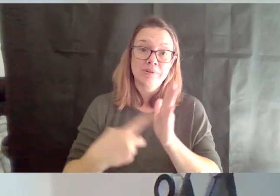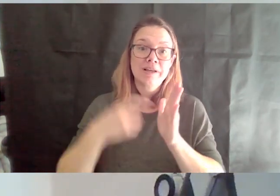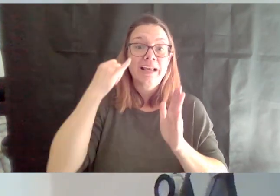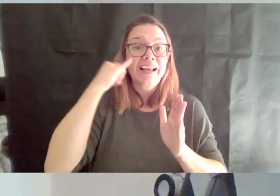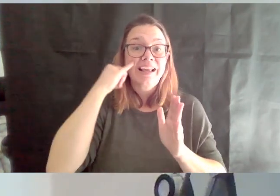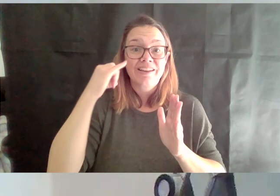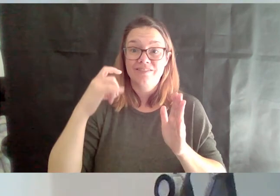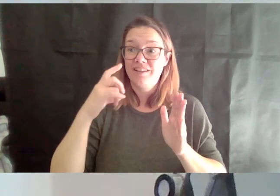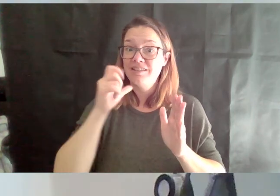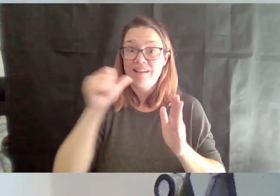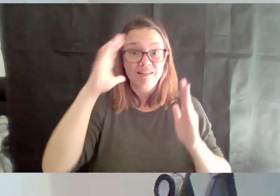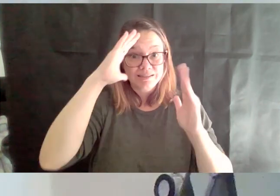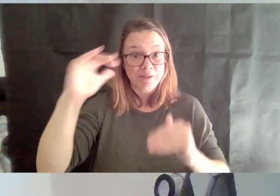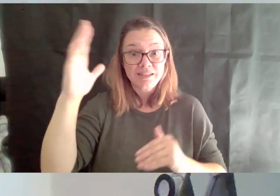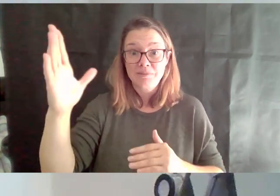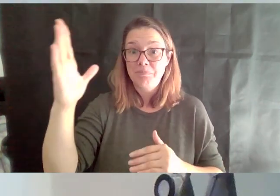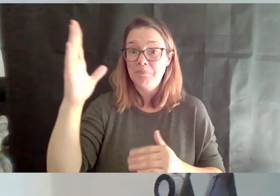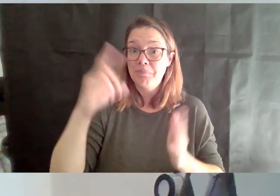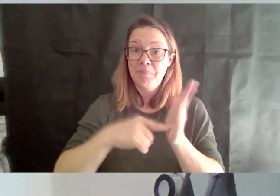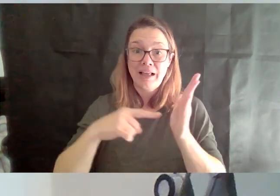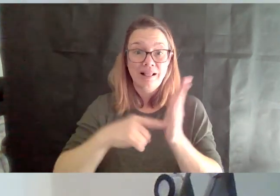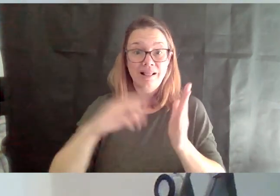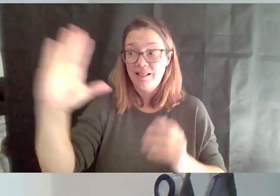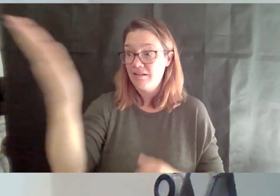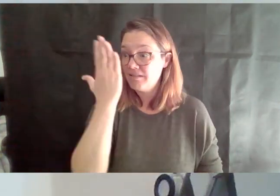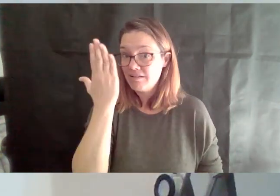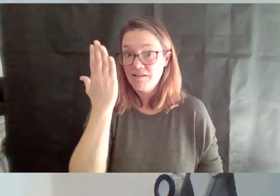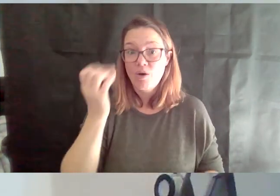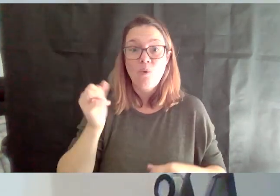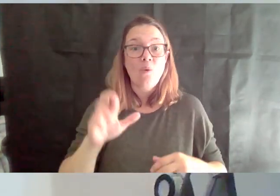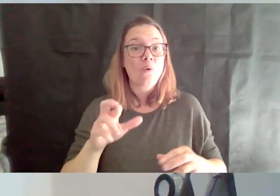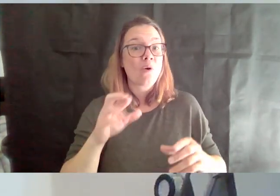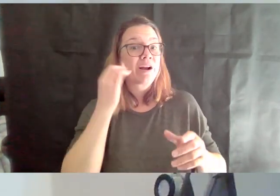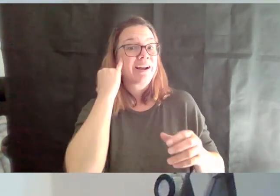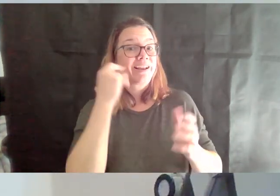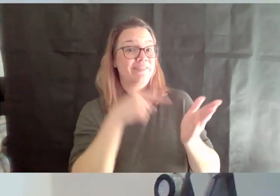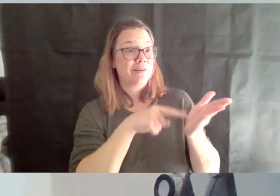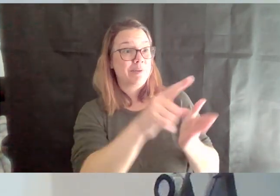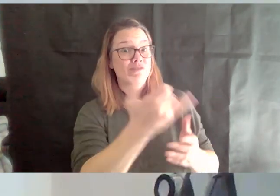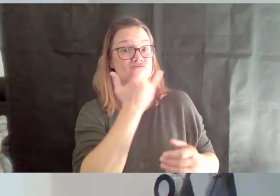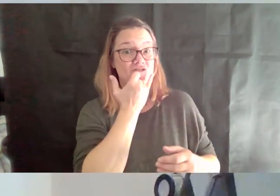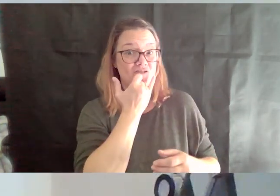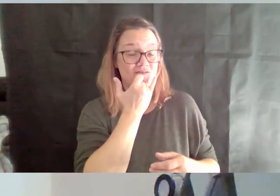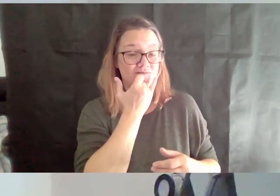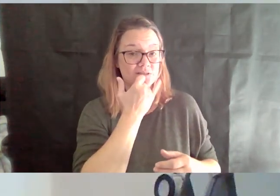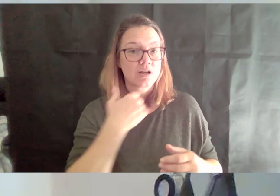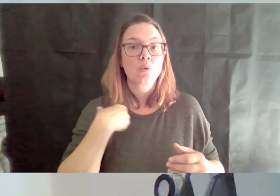comes along, or when payments aren't applied correctly by a vendor. As payee, we keep track of all our payments